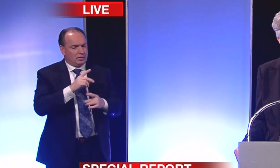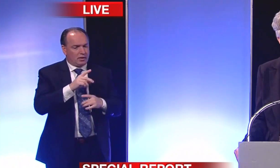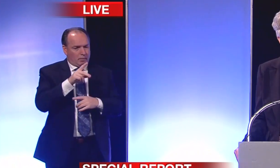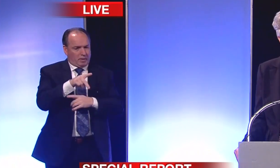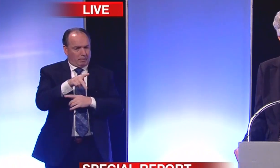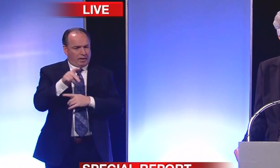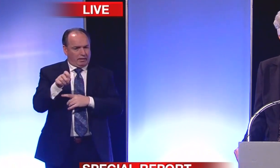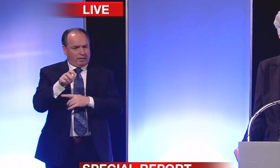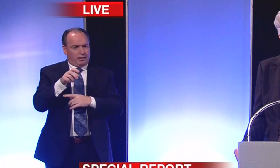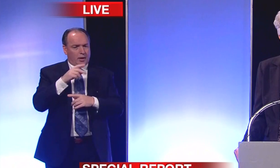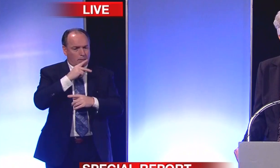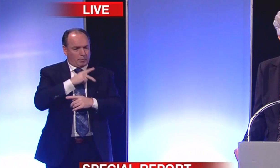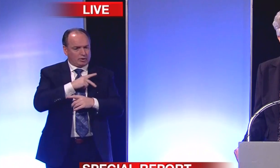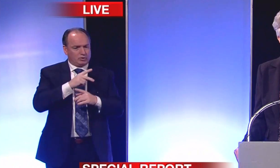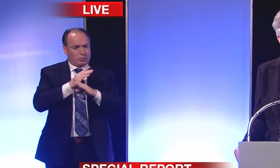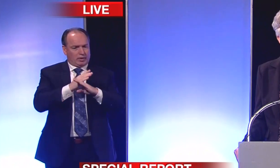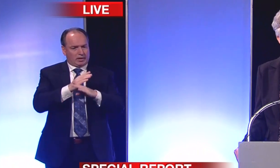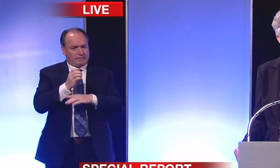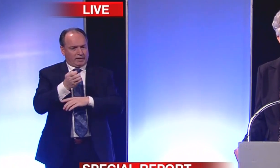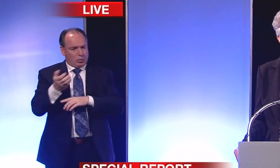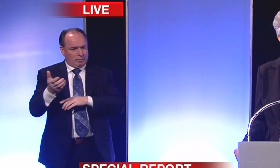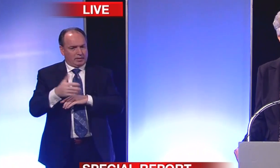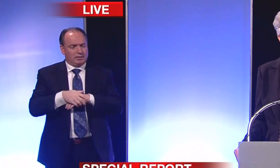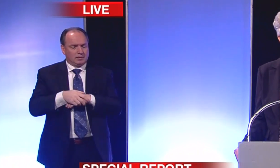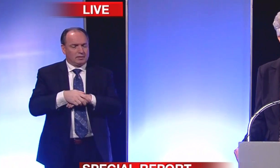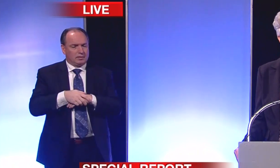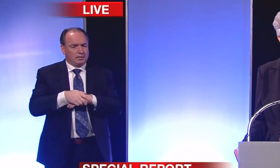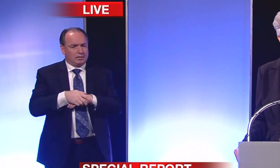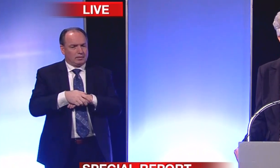GO AHEAD JOE. I'M SORRY.